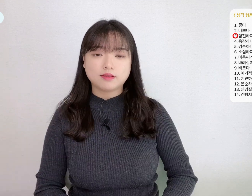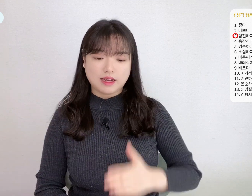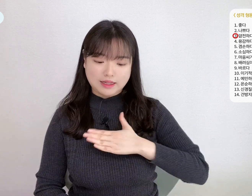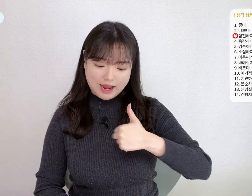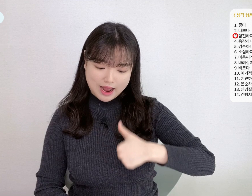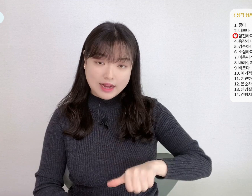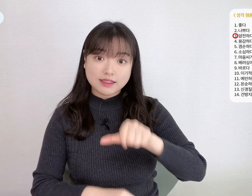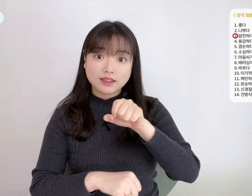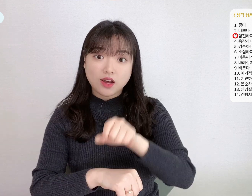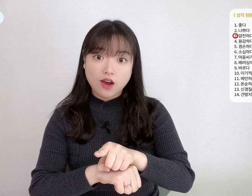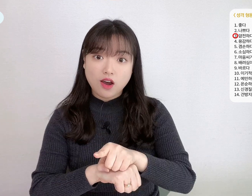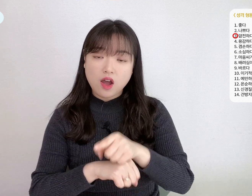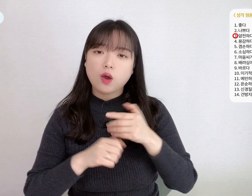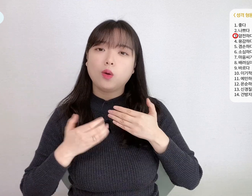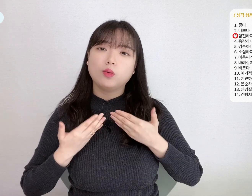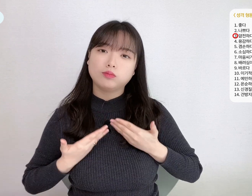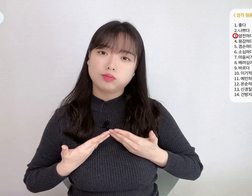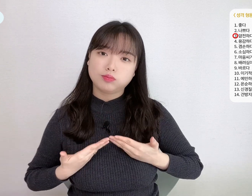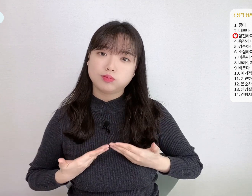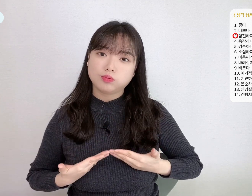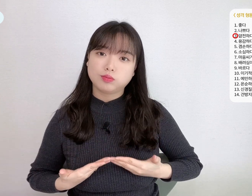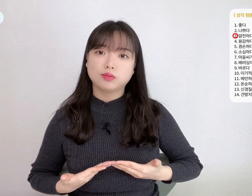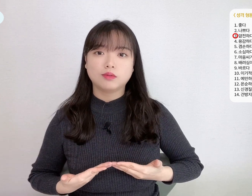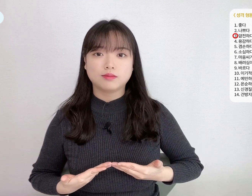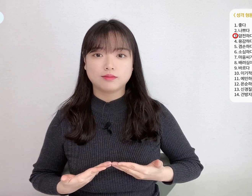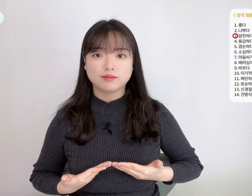My son's personality is gentle. ( me + son + personality + meek )